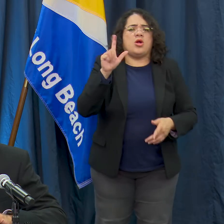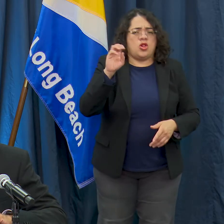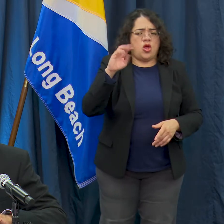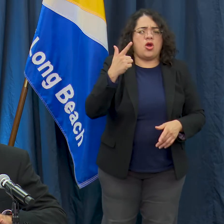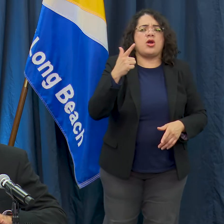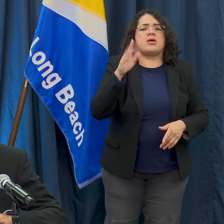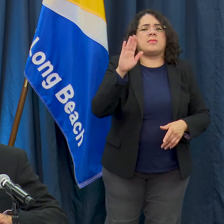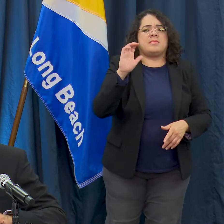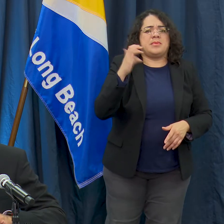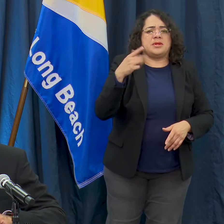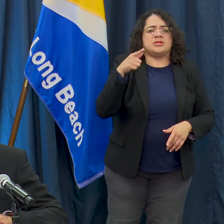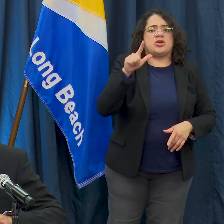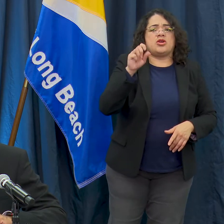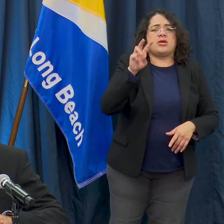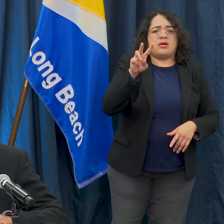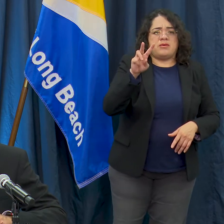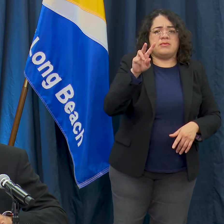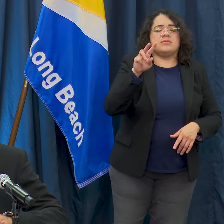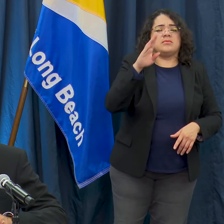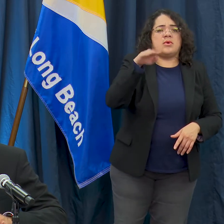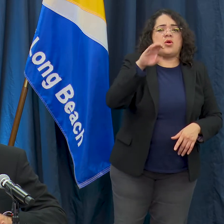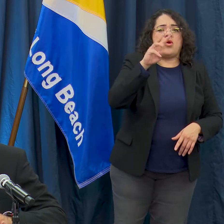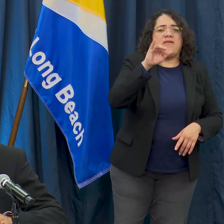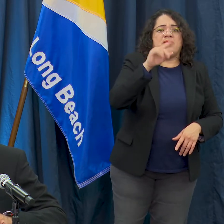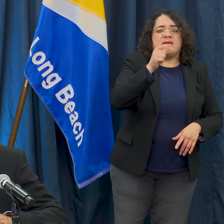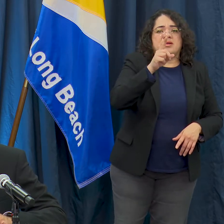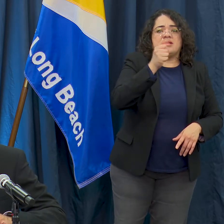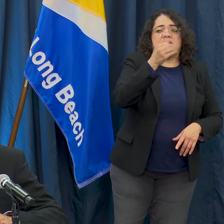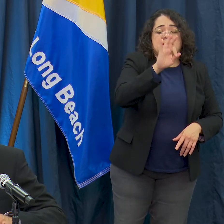about 1400 of you that have taken us up on our offer for free parking. We hope